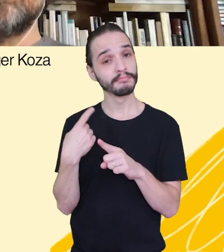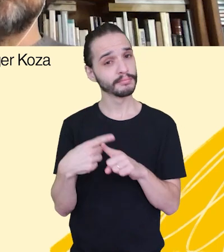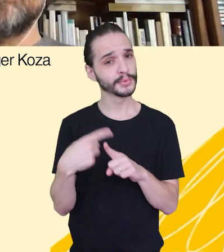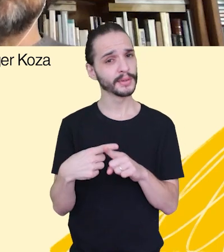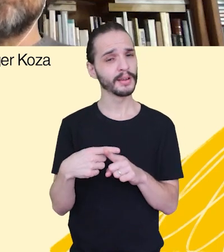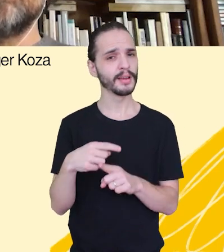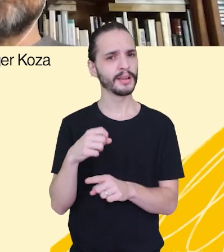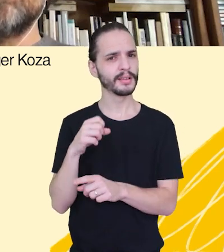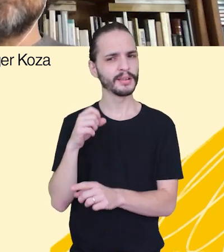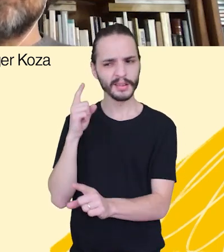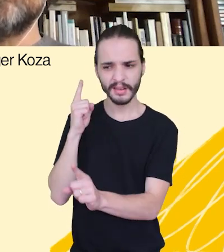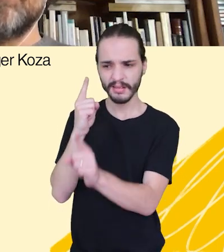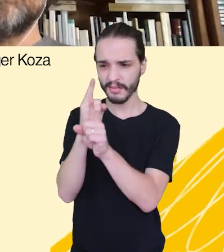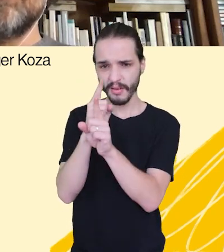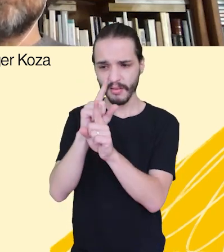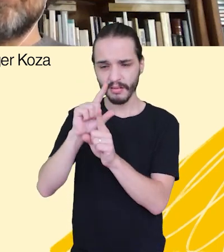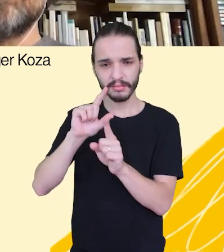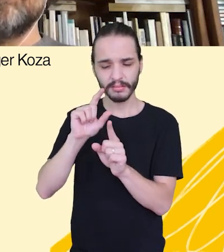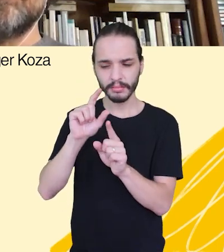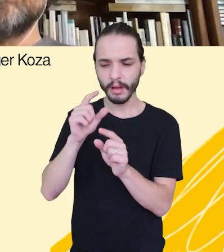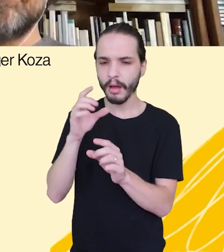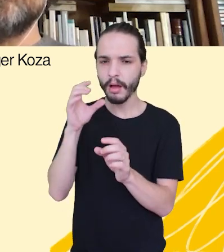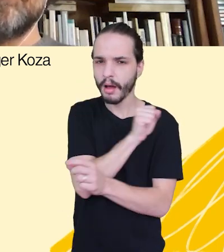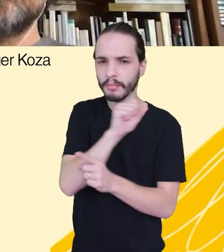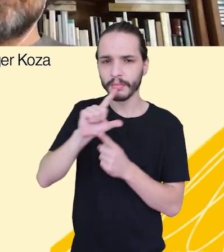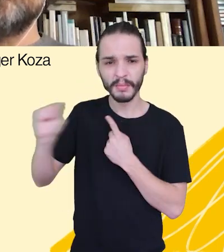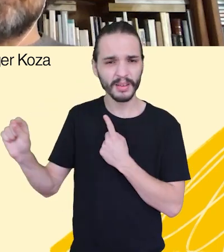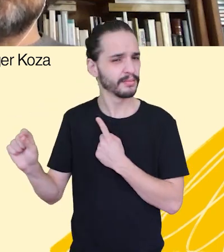So it would be nice if they talk.